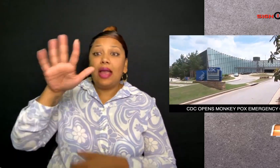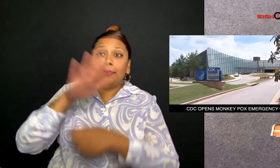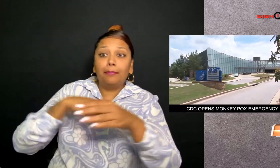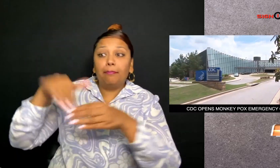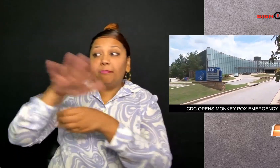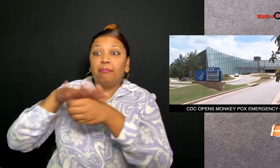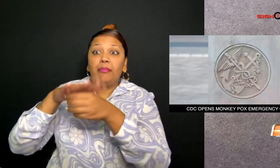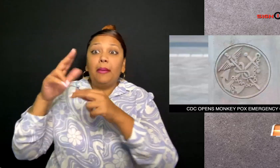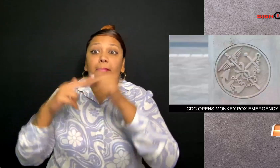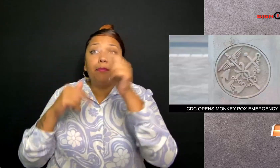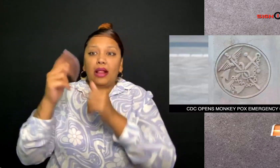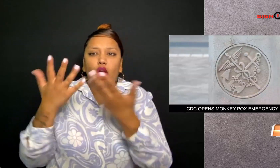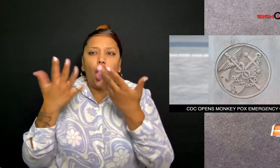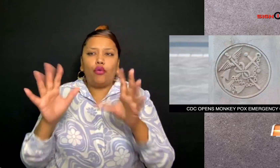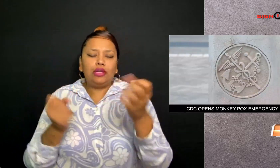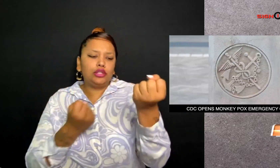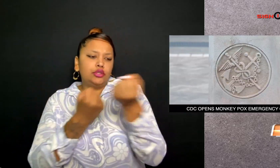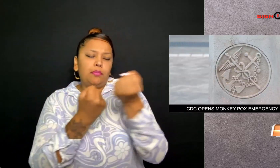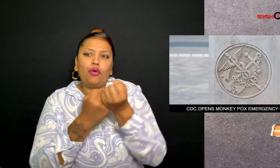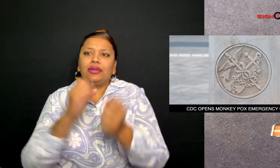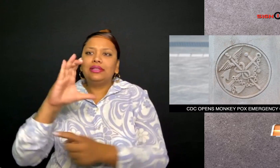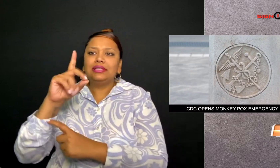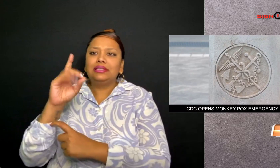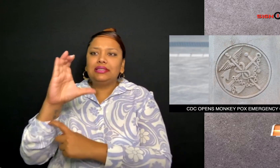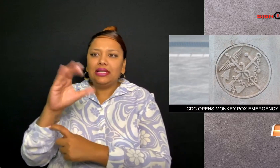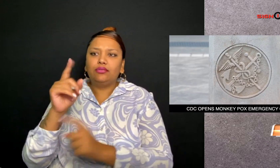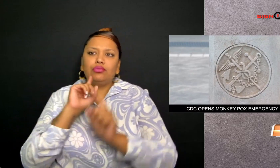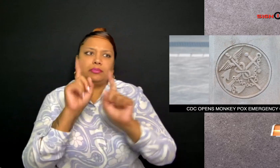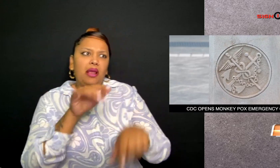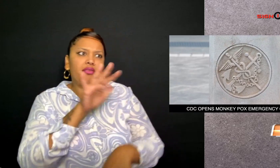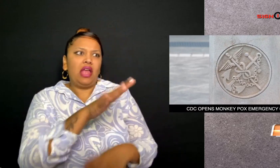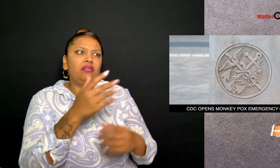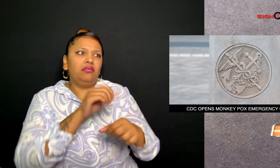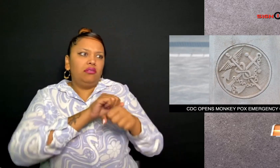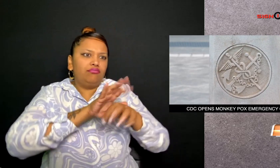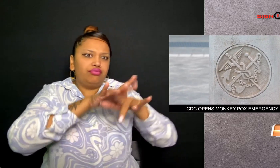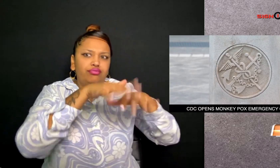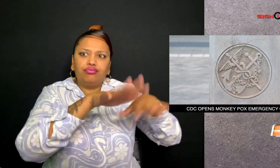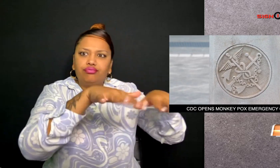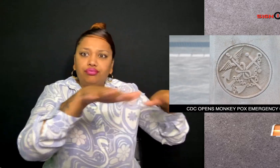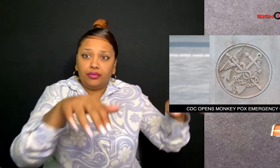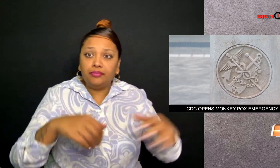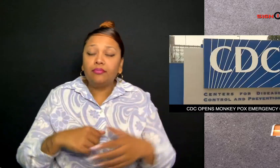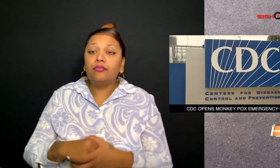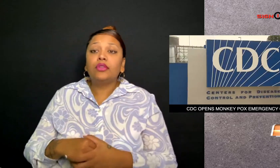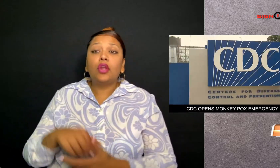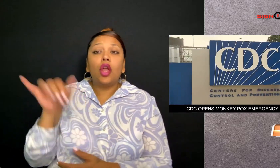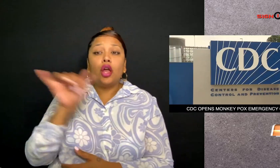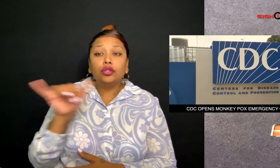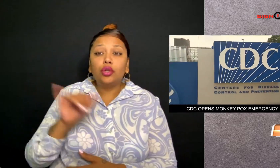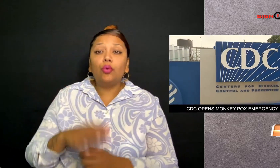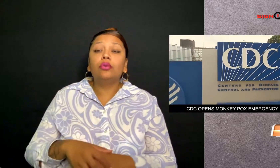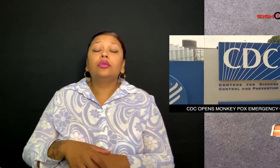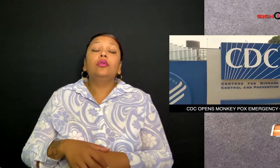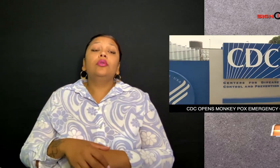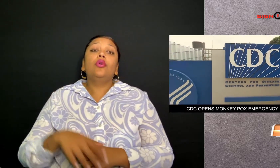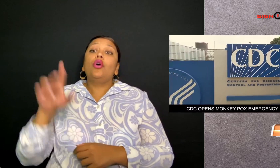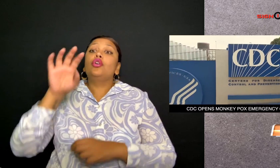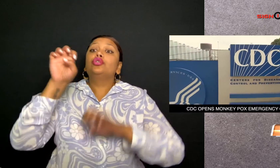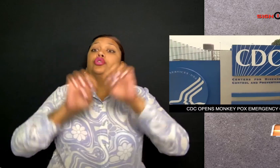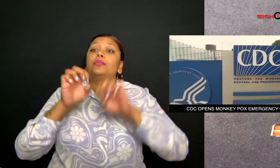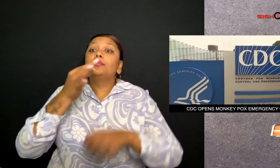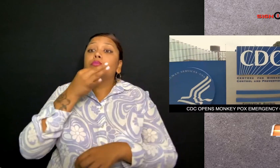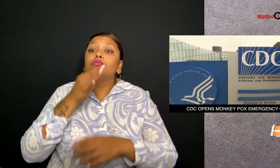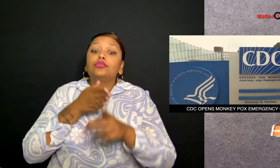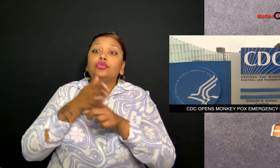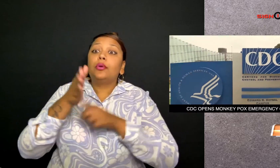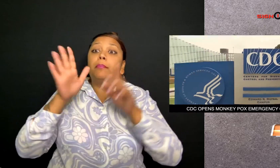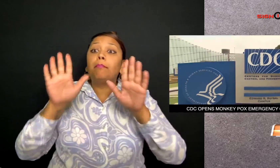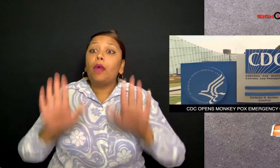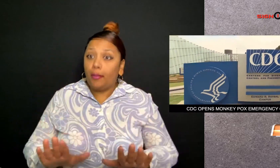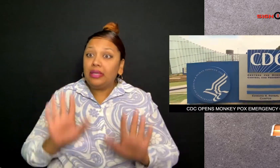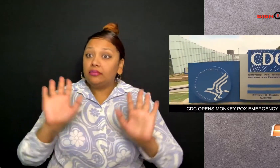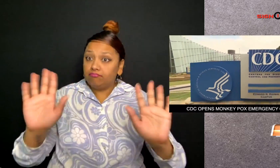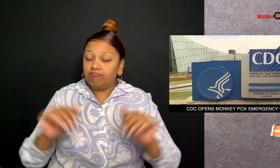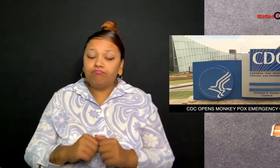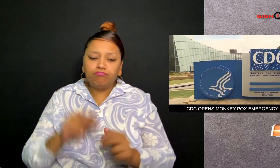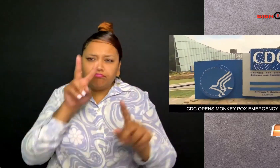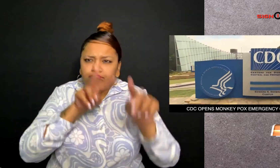agencies this facility was already supporting the CDC's reaction to the pandemic it is also